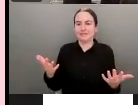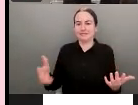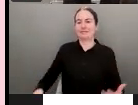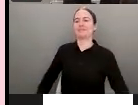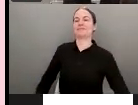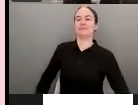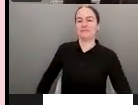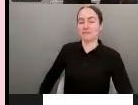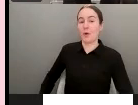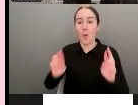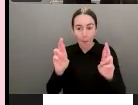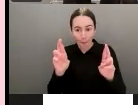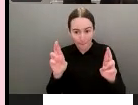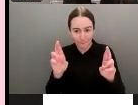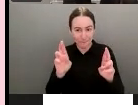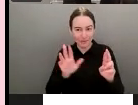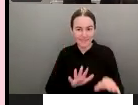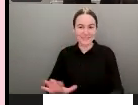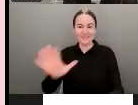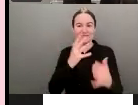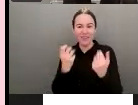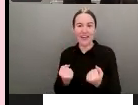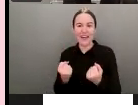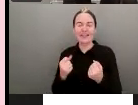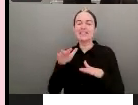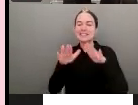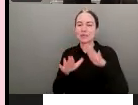have similar documentation about accessibility.